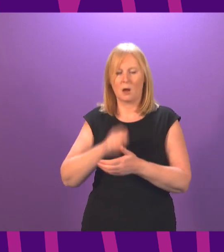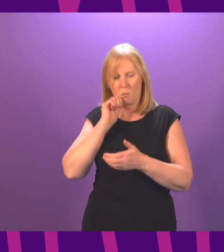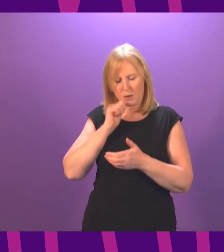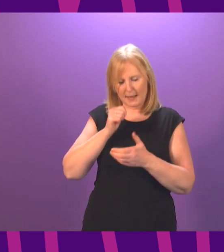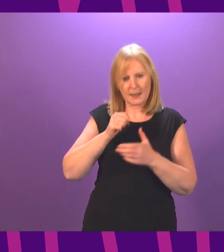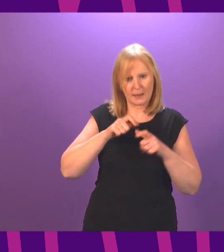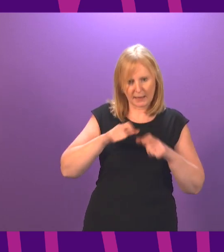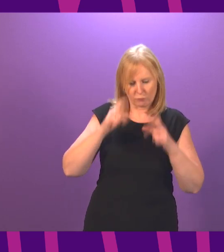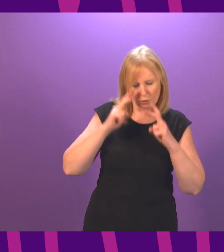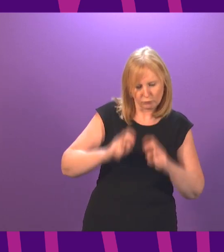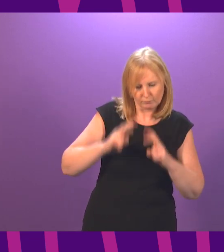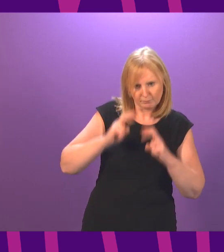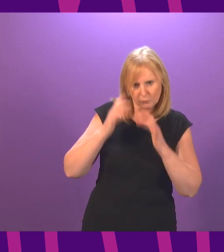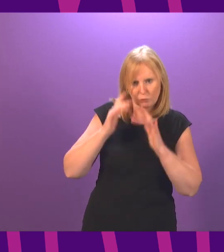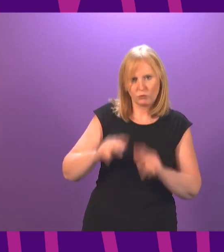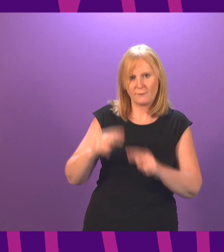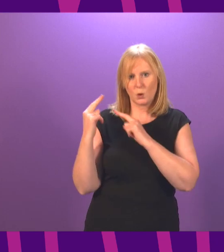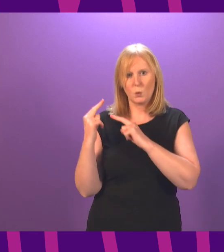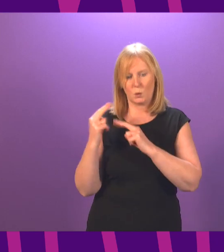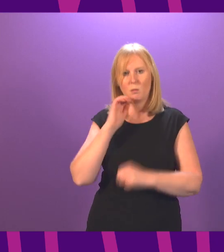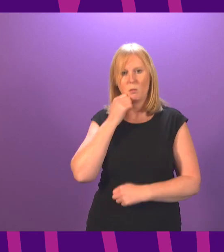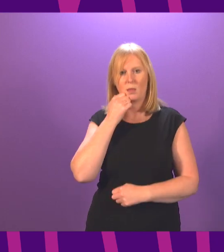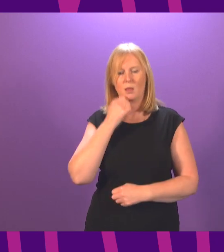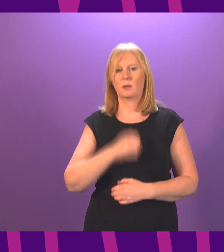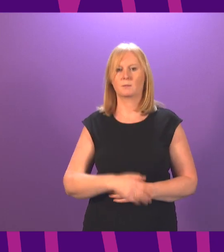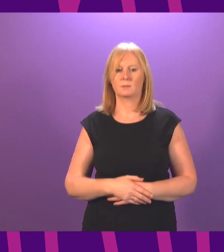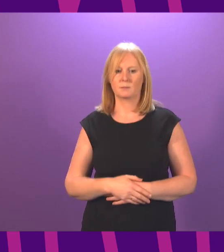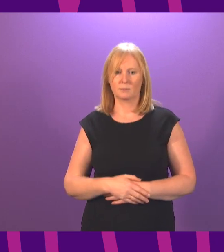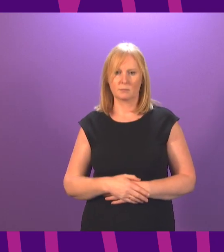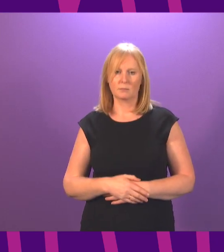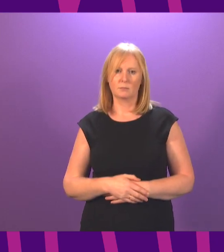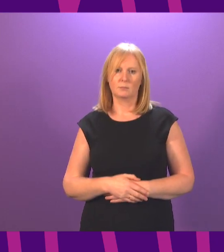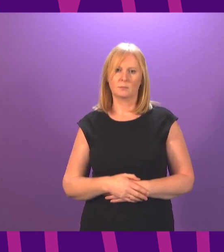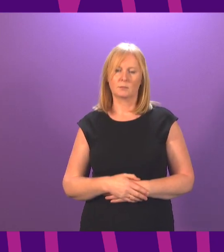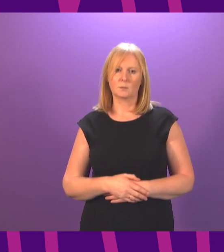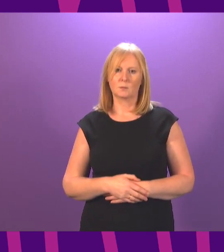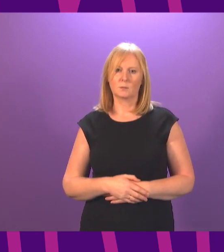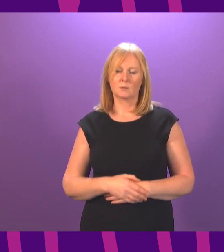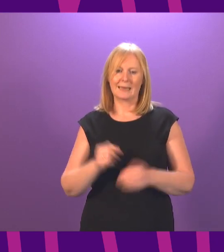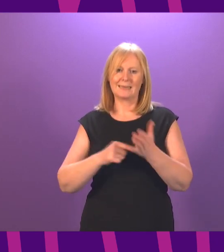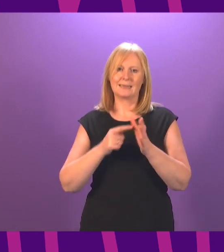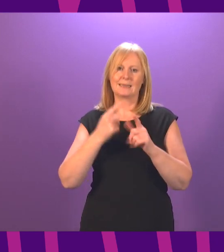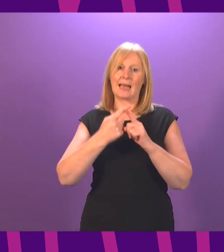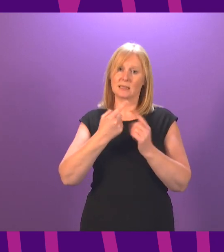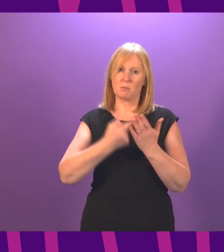review our ability to provide more support and the requirement for that.